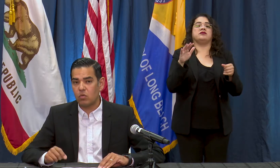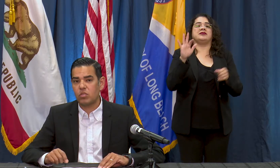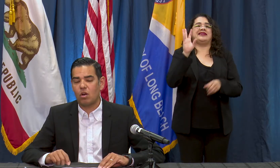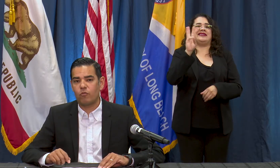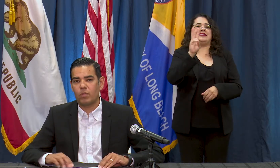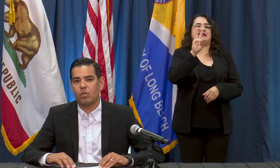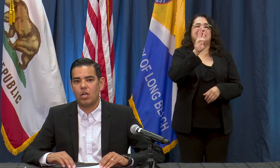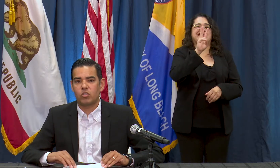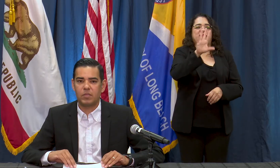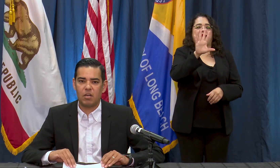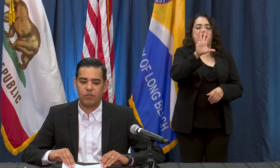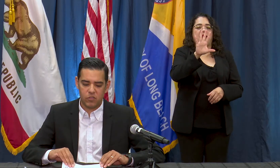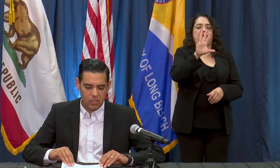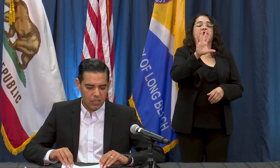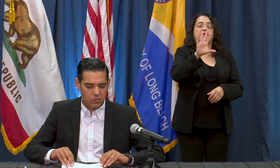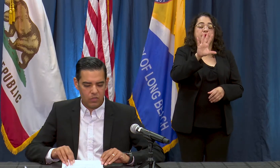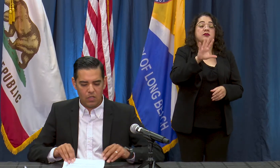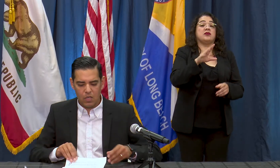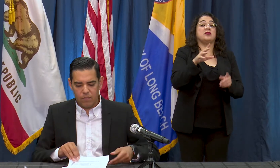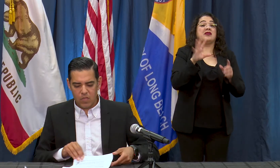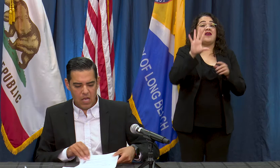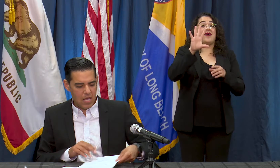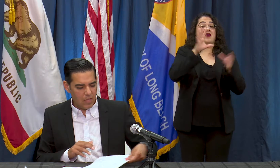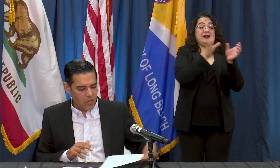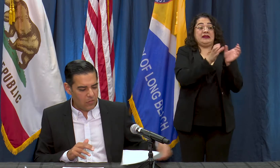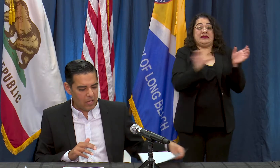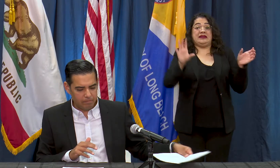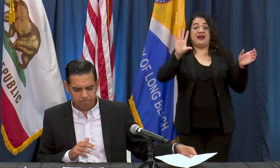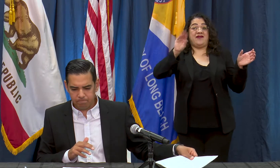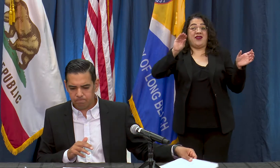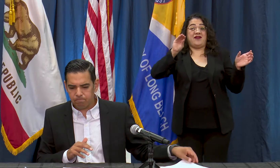are from long term care facilities and I think that